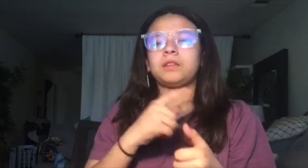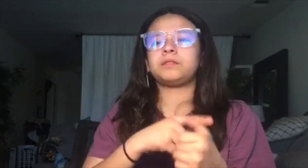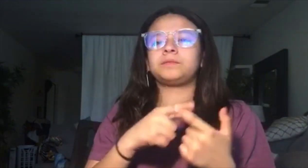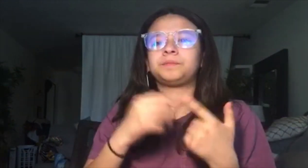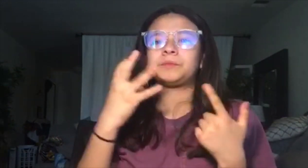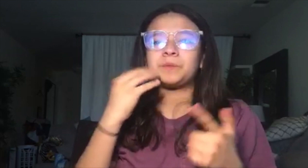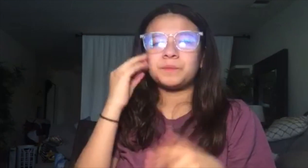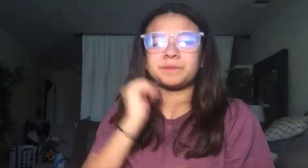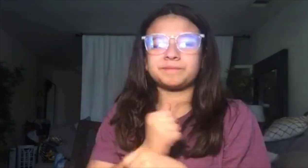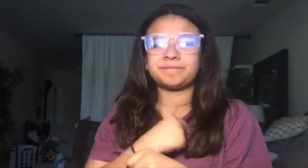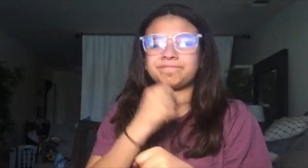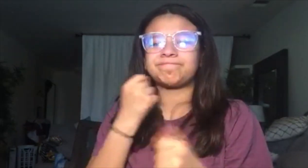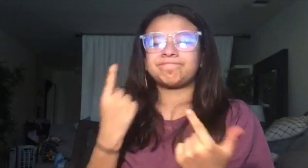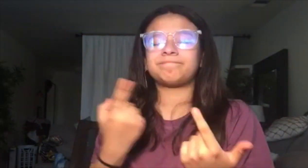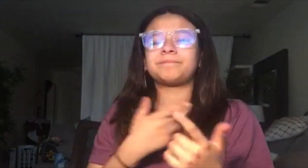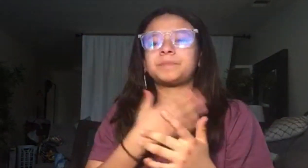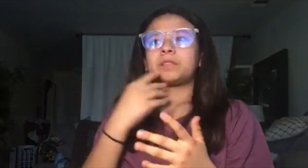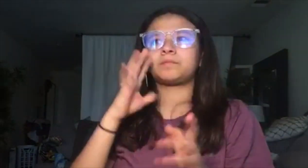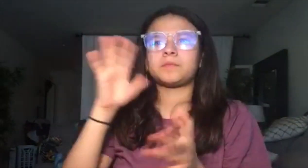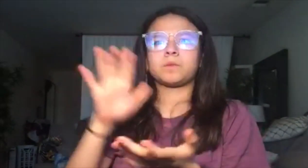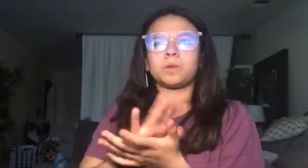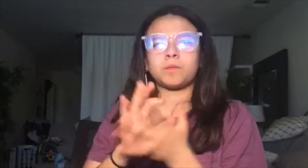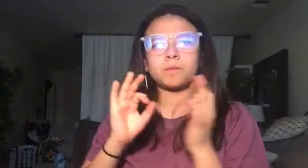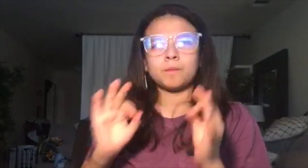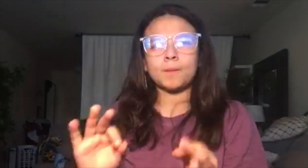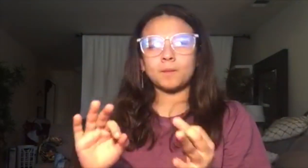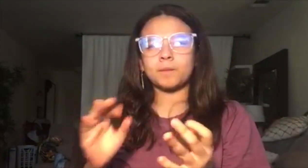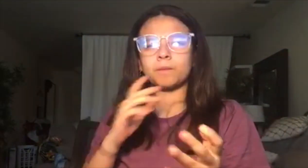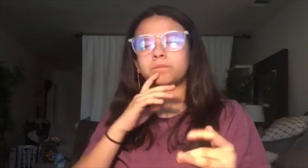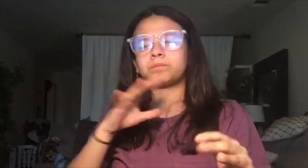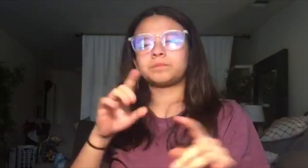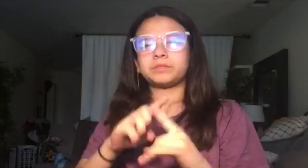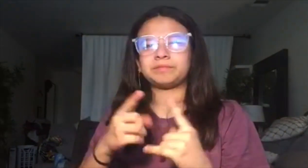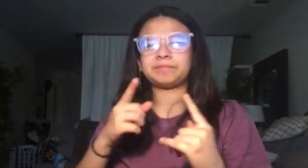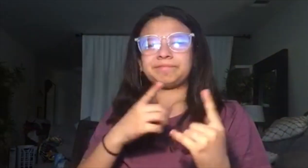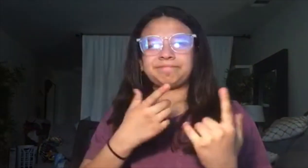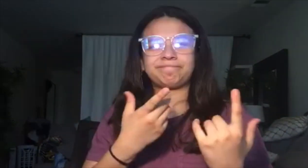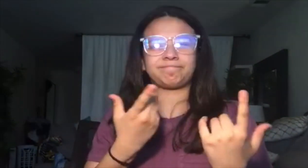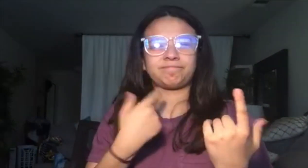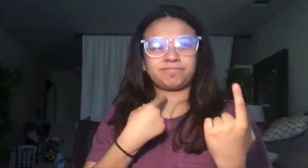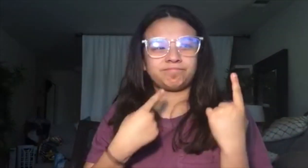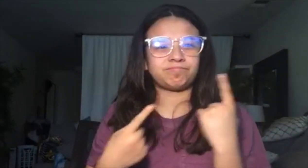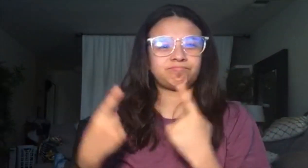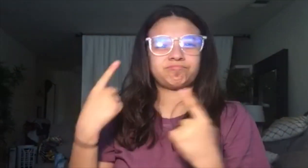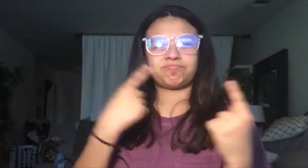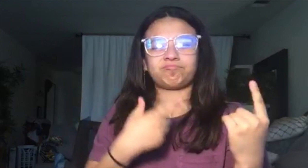All things freeze on the. The computer, it's cool, it's just much easier for me.